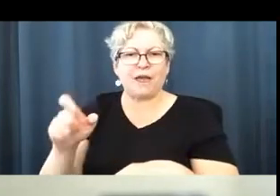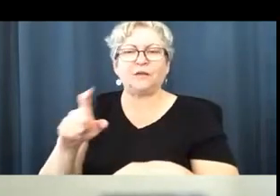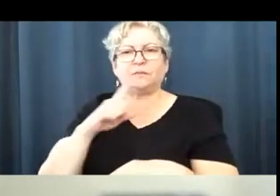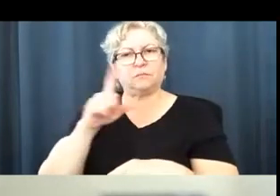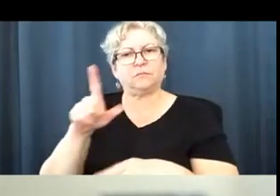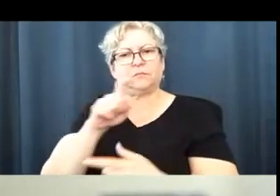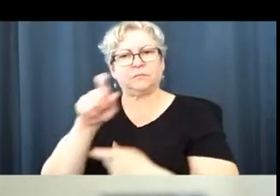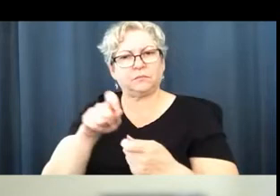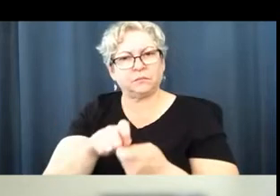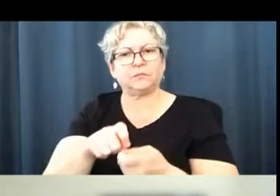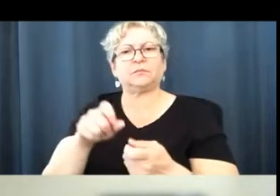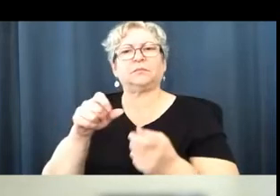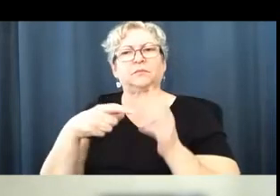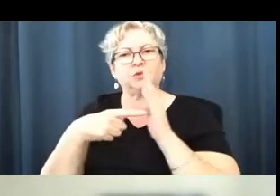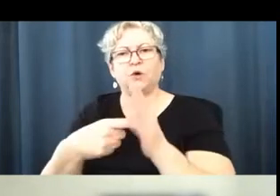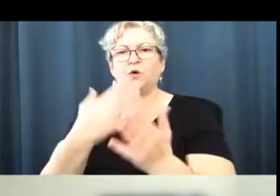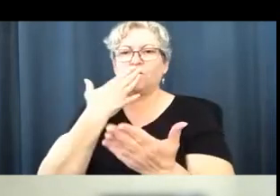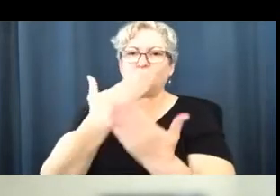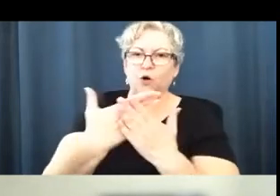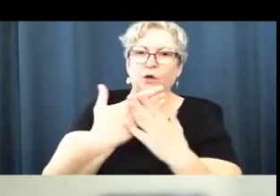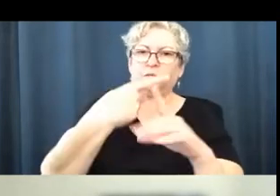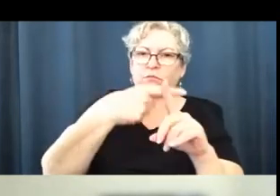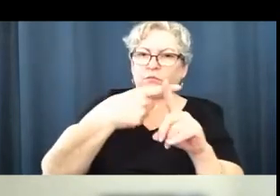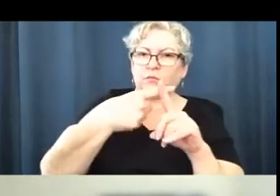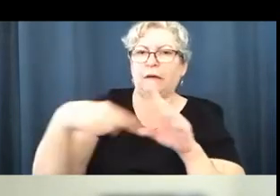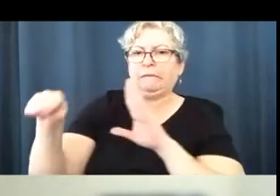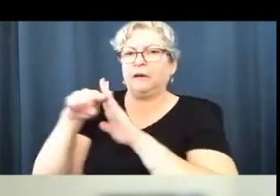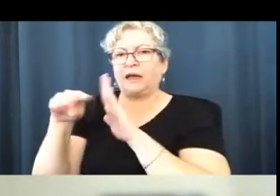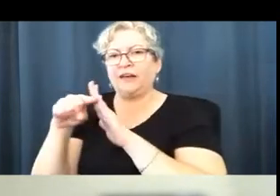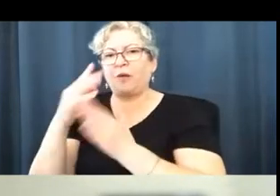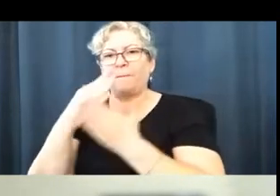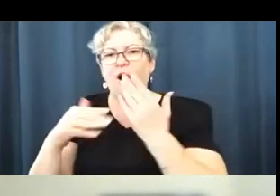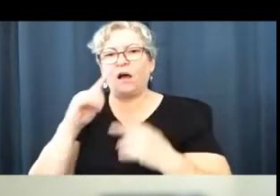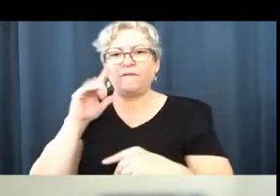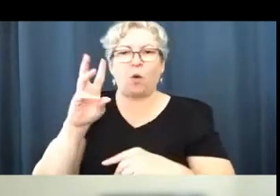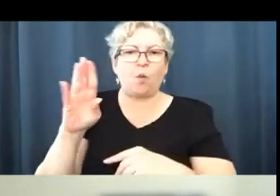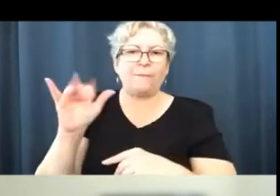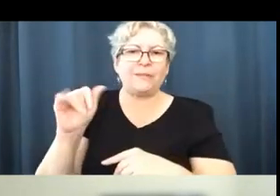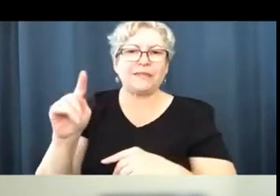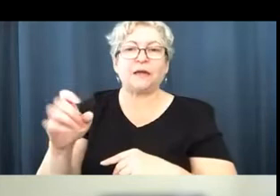to showcase some good and bad aspects of a website. And so, we'll start on the good page.